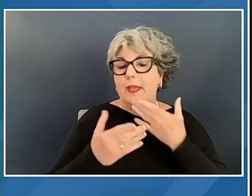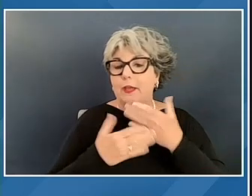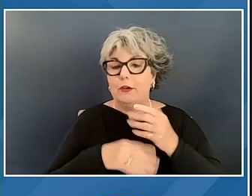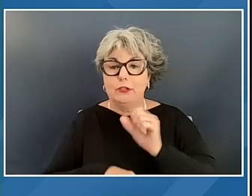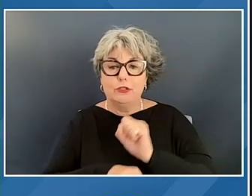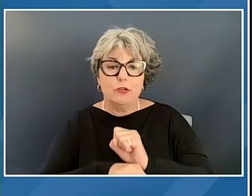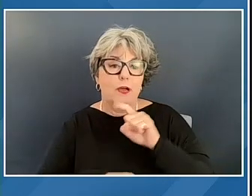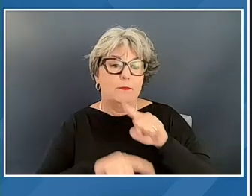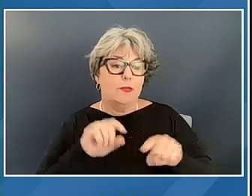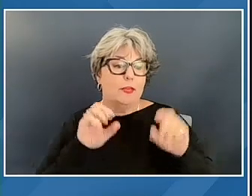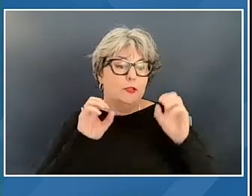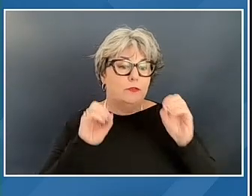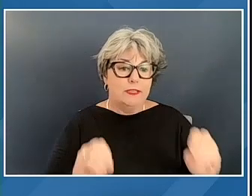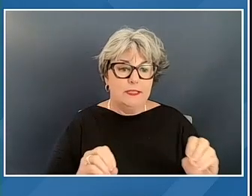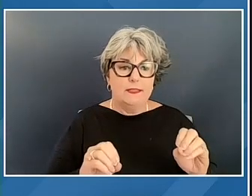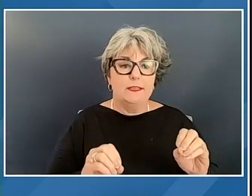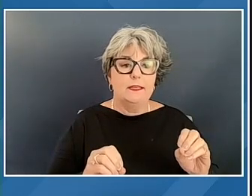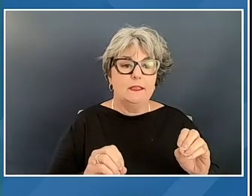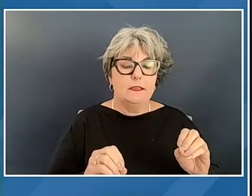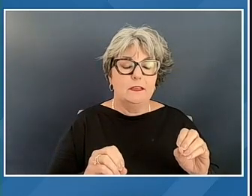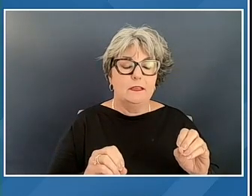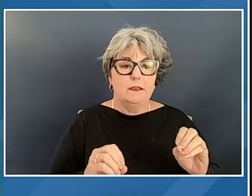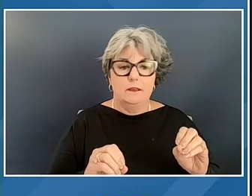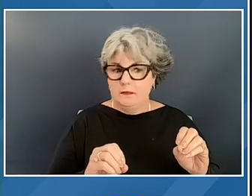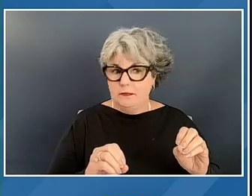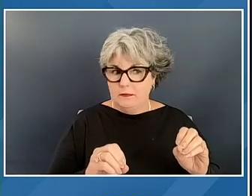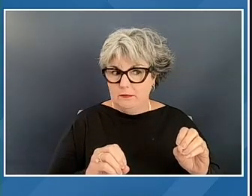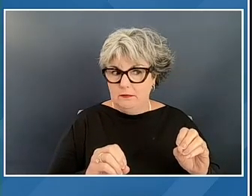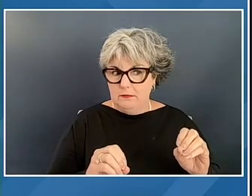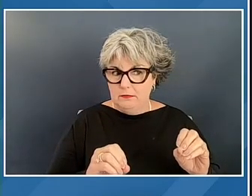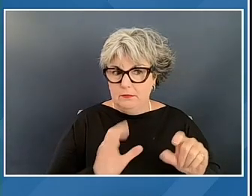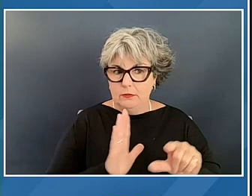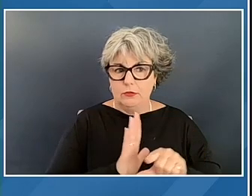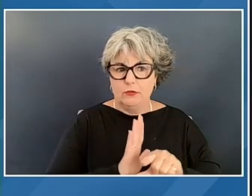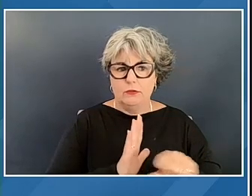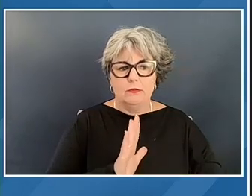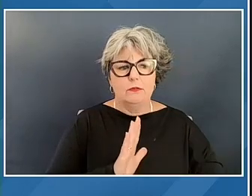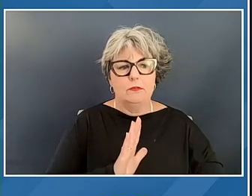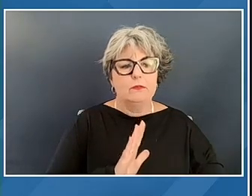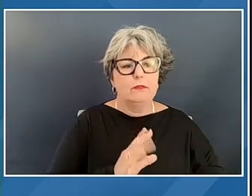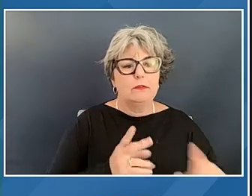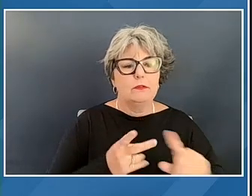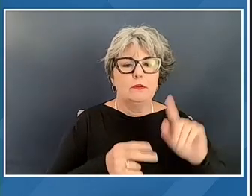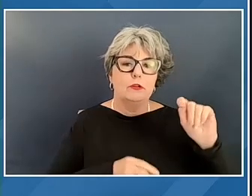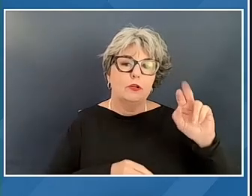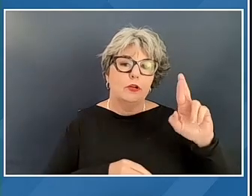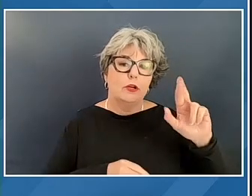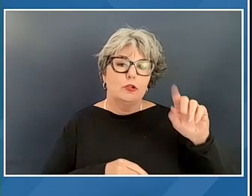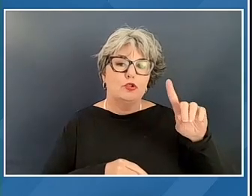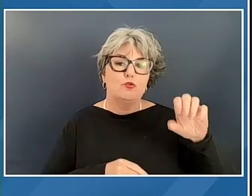that. Trades were considered dirty or bad or just not good. And that's where we actually needed a lot